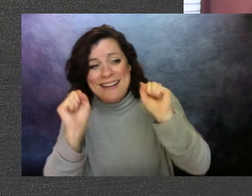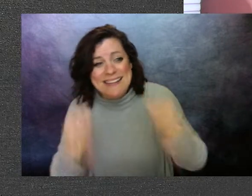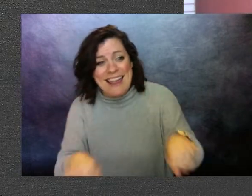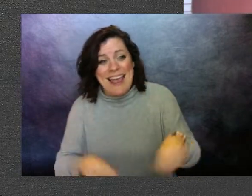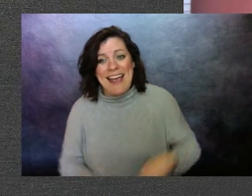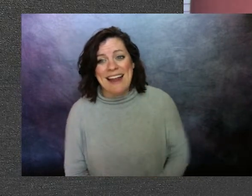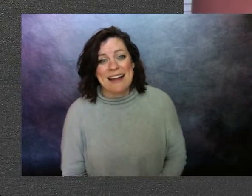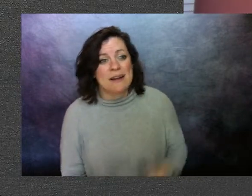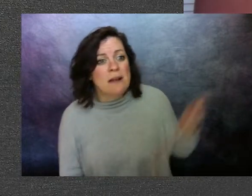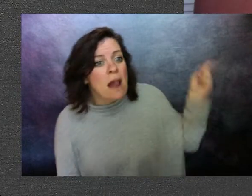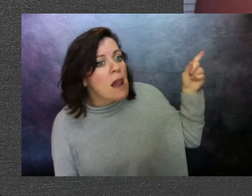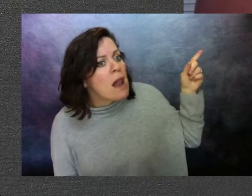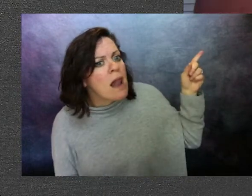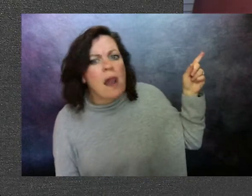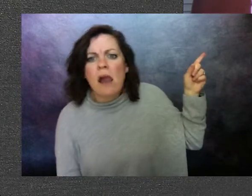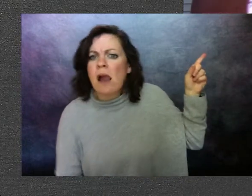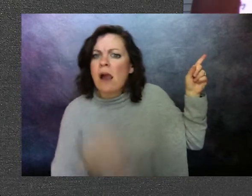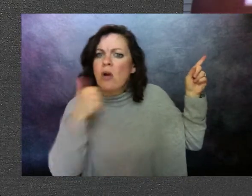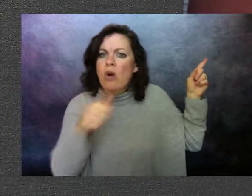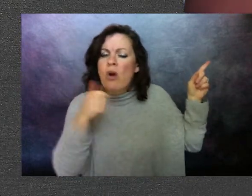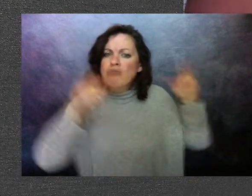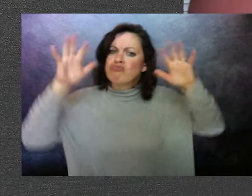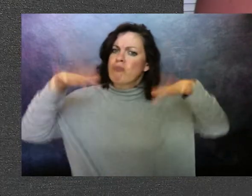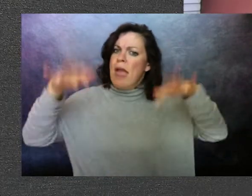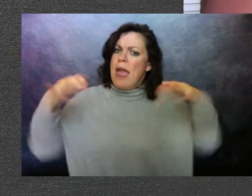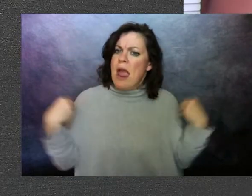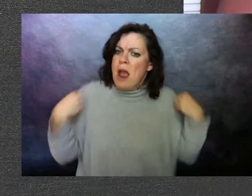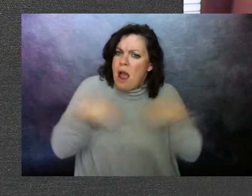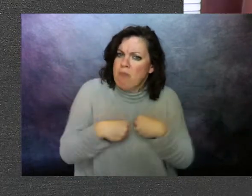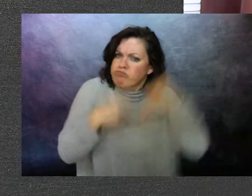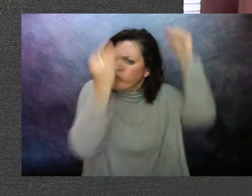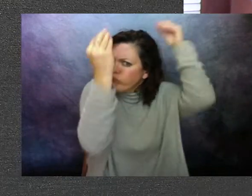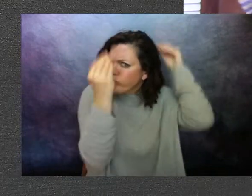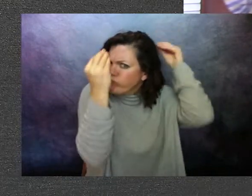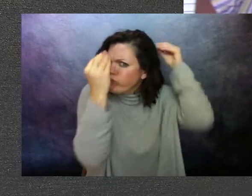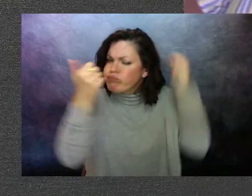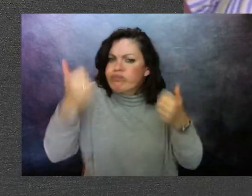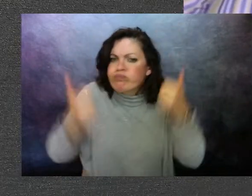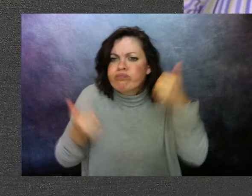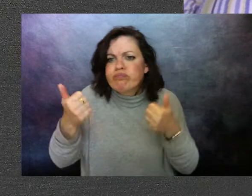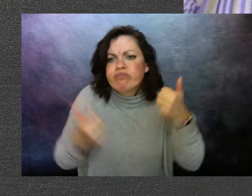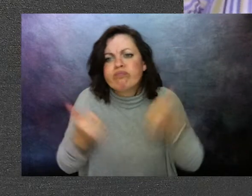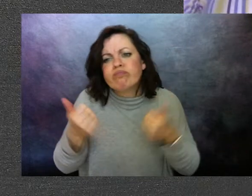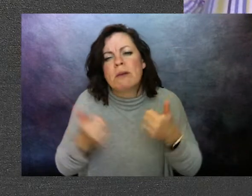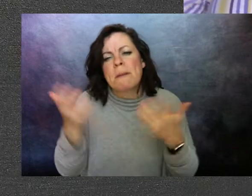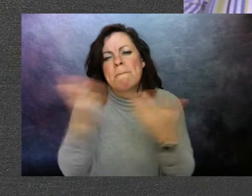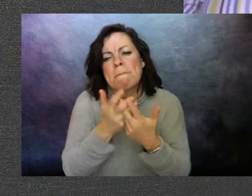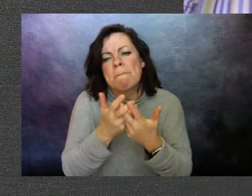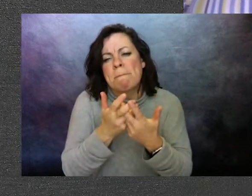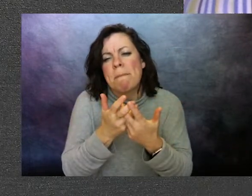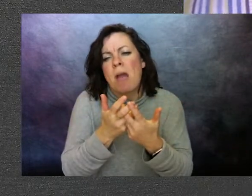The next one is a girl in a raincoat. Now, this one might be kind of tricky. What do you think?